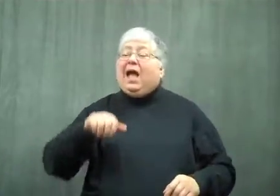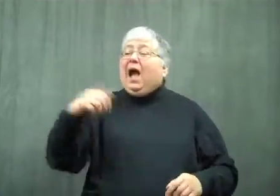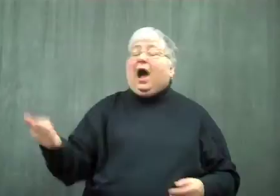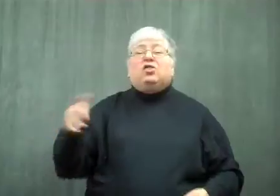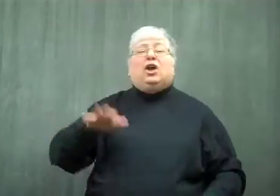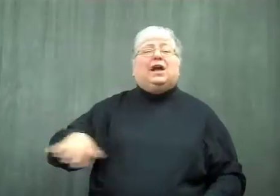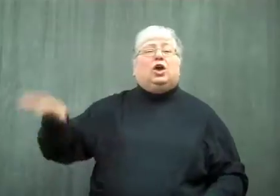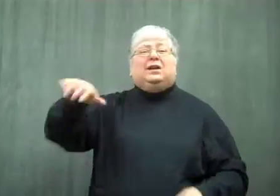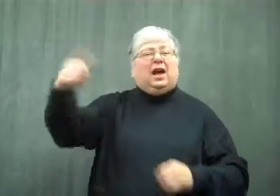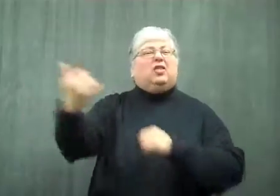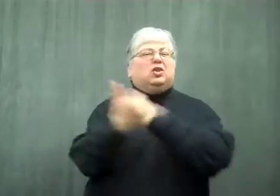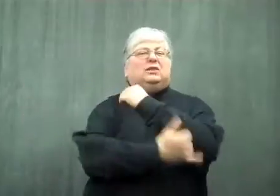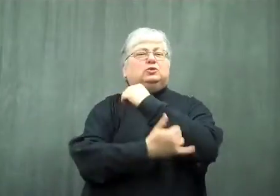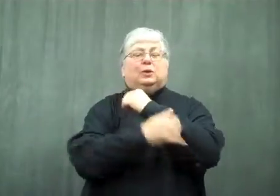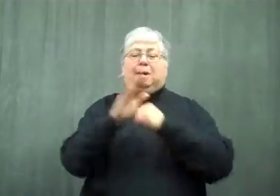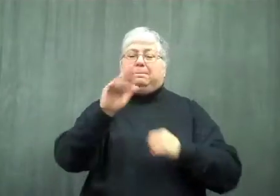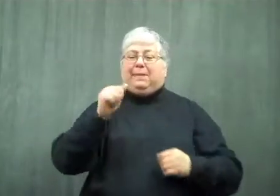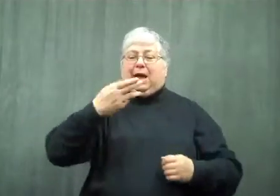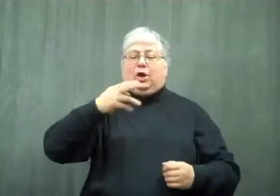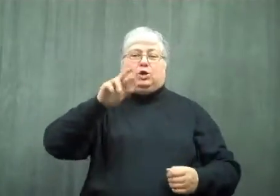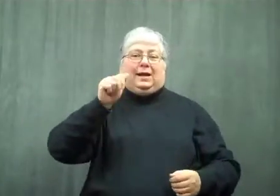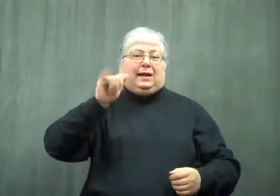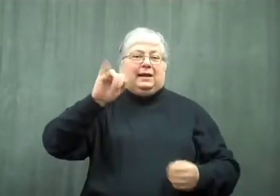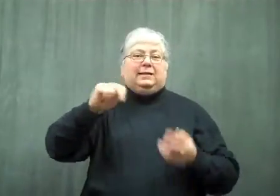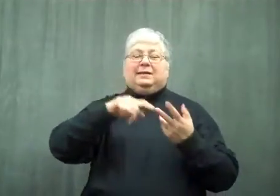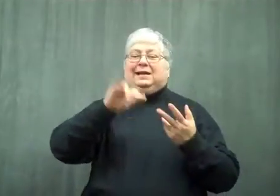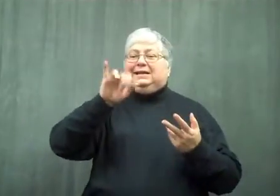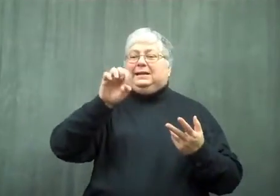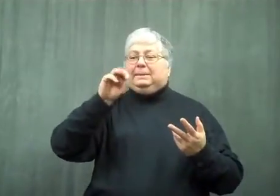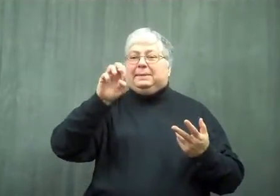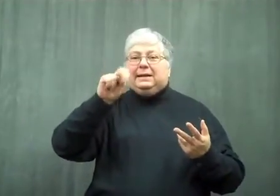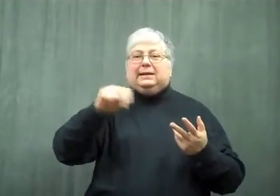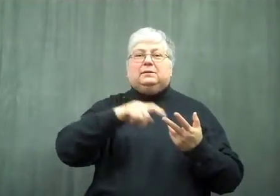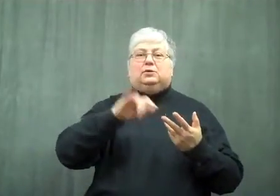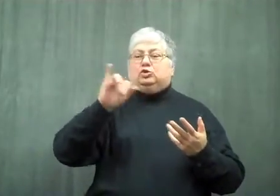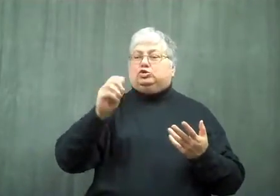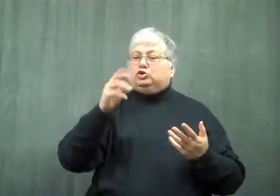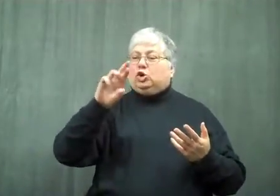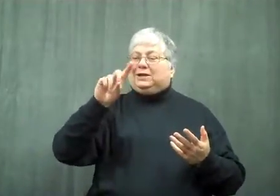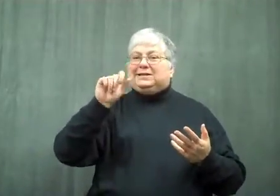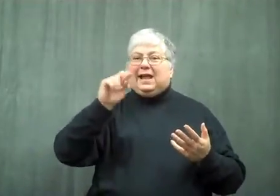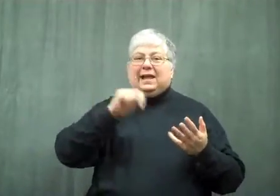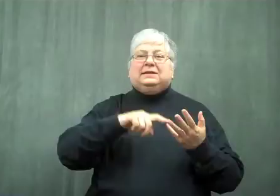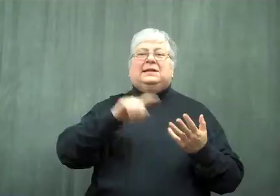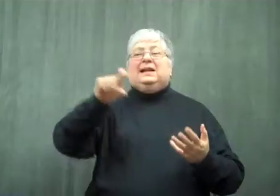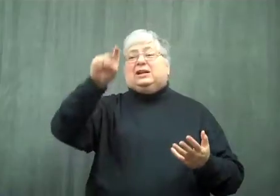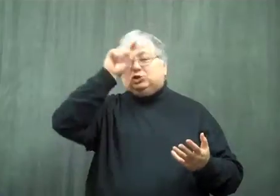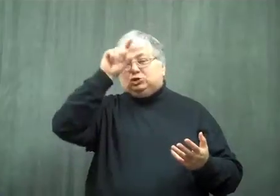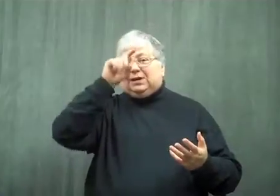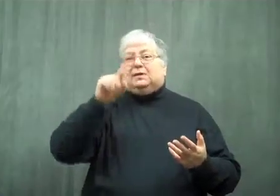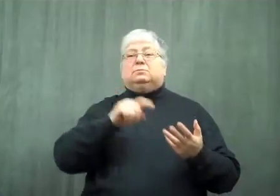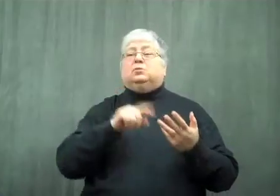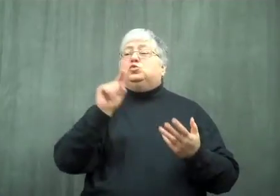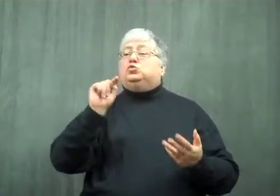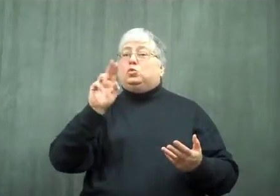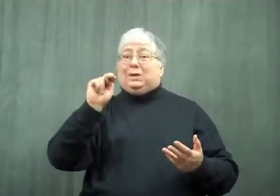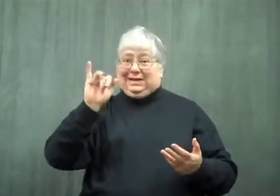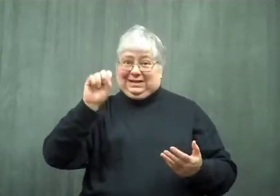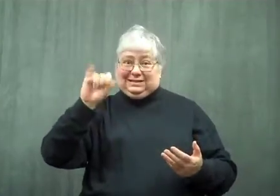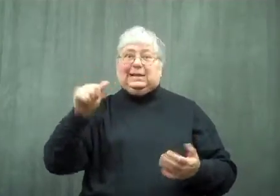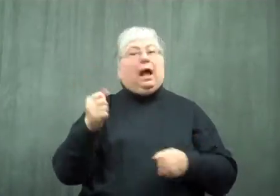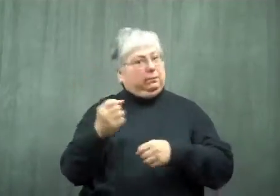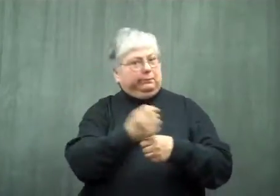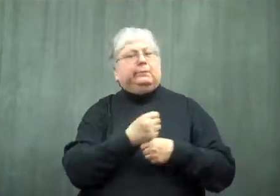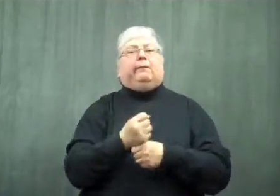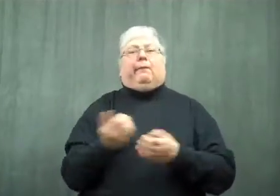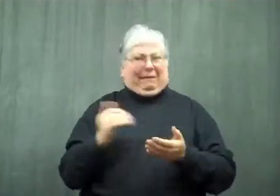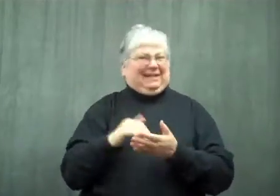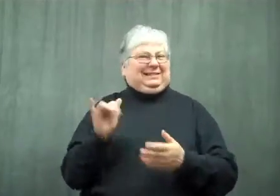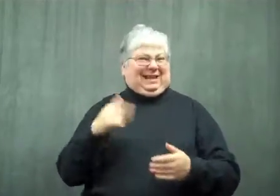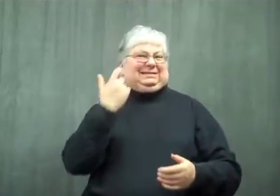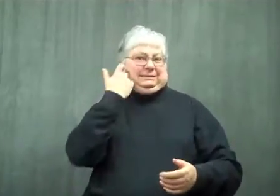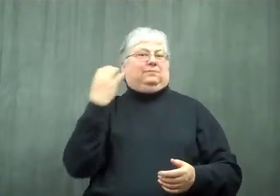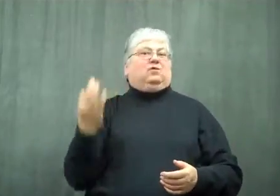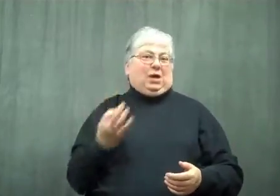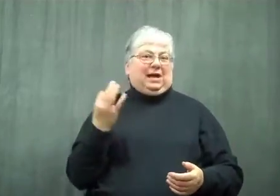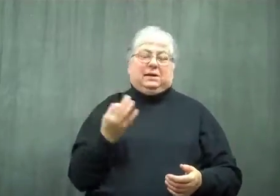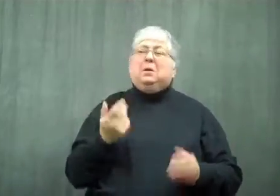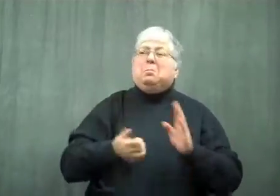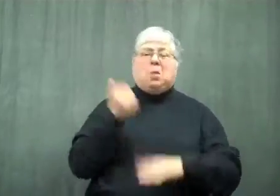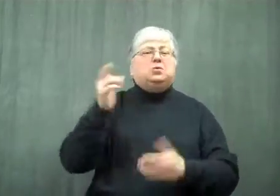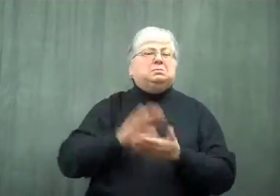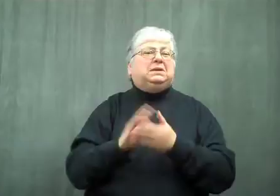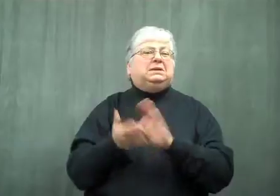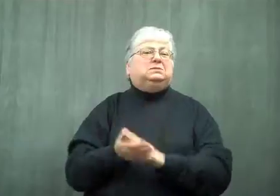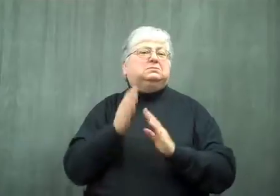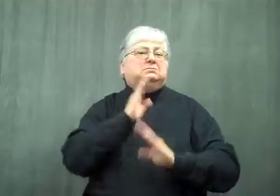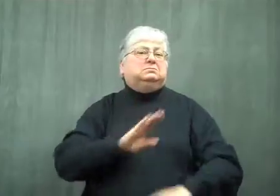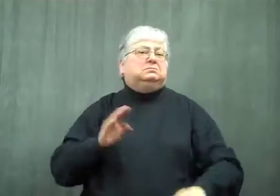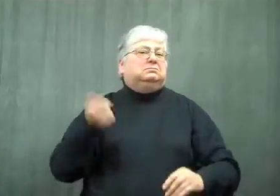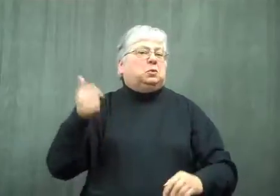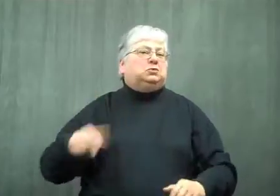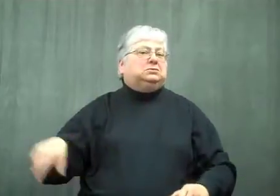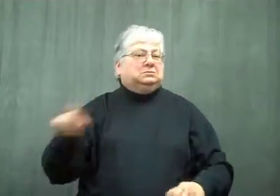In Bahrain, Yemen, Jordan, Egypt and Tunisia, the Friday protests were peaceful.